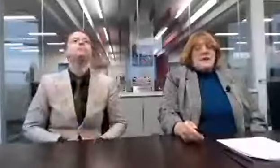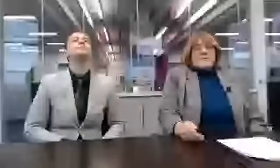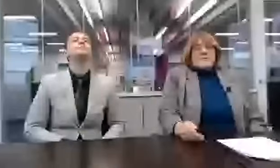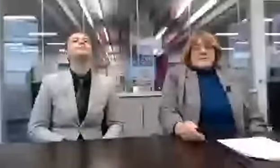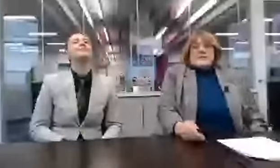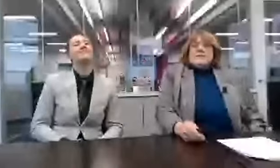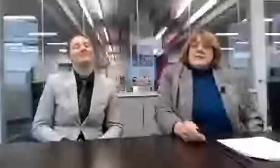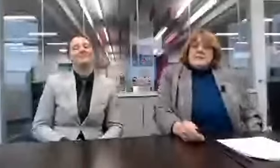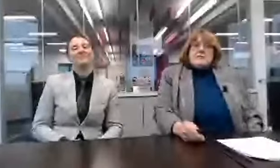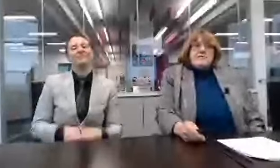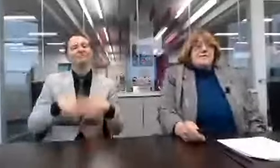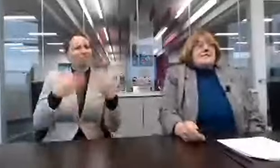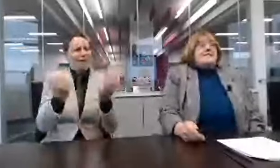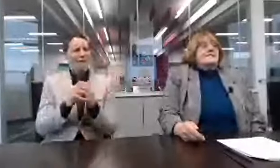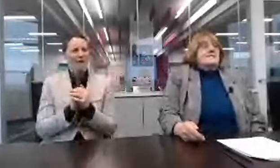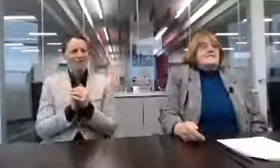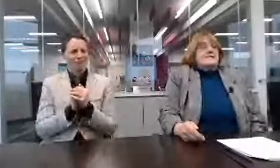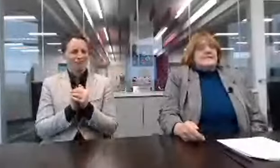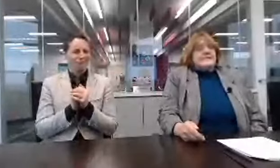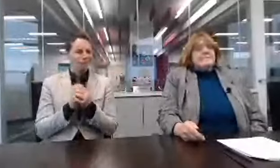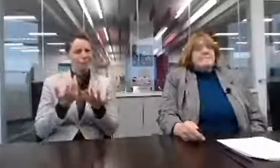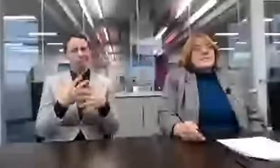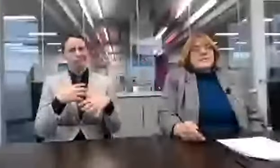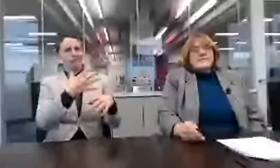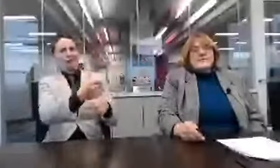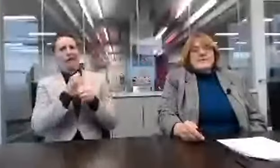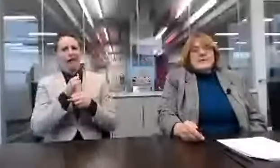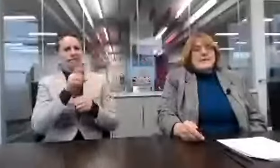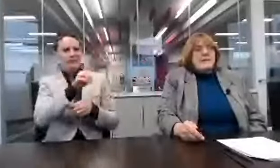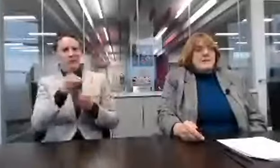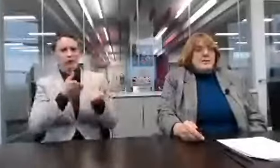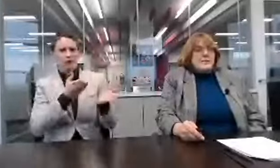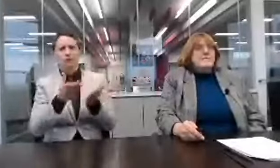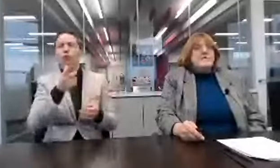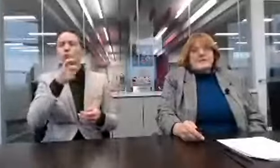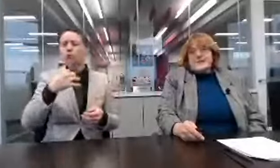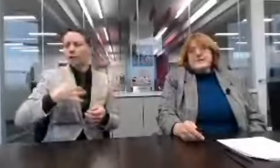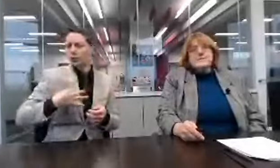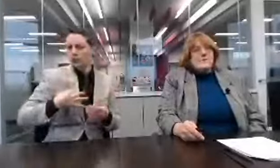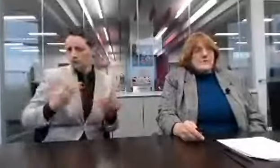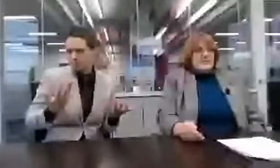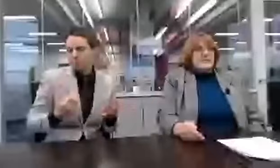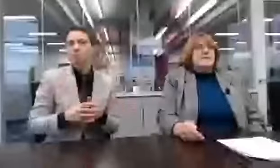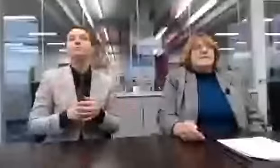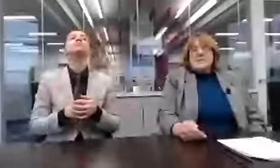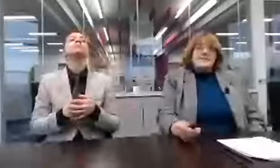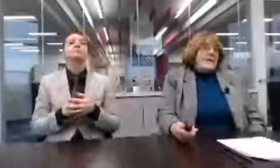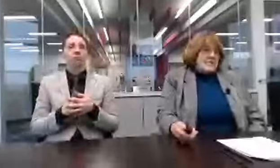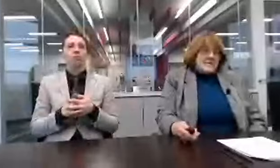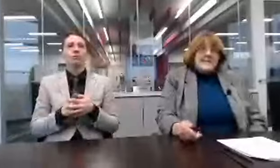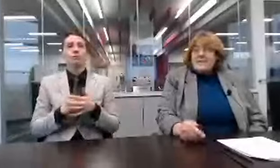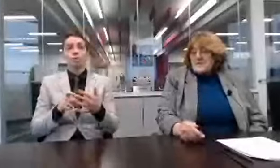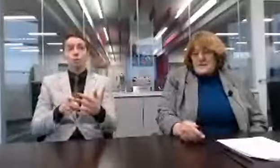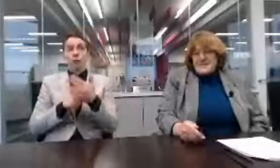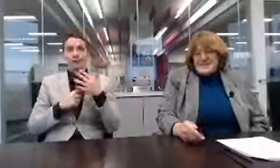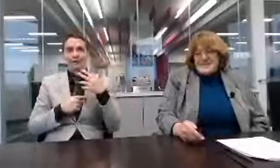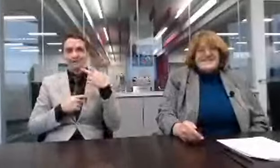Okay, so who's eligible for DD services? In order to be eligible for DD services, you must obviously, I've already said this,